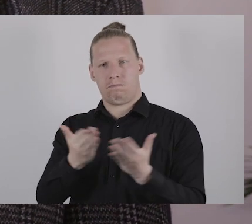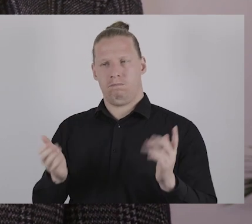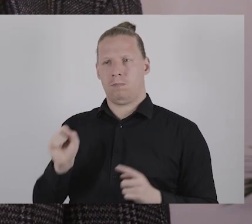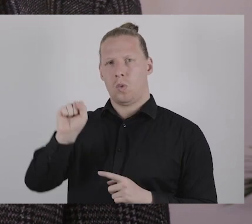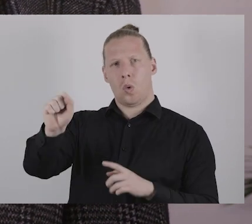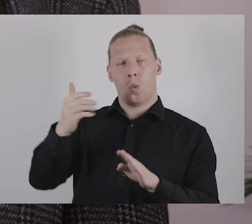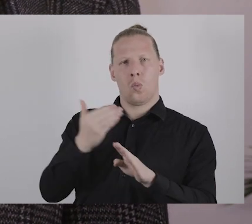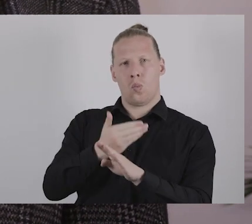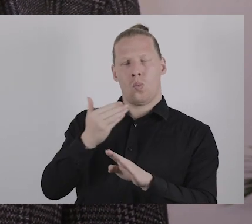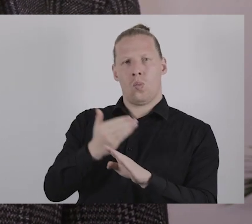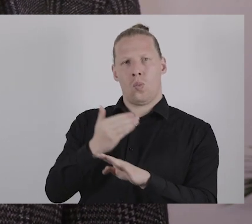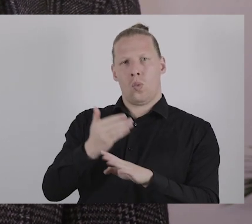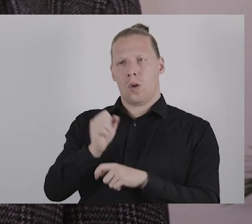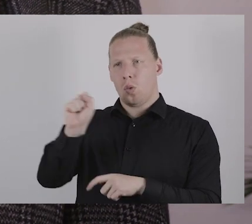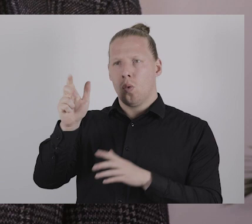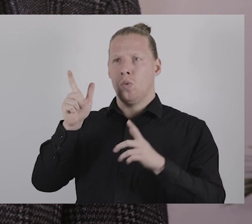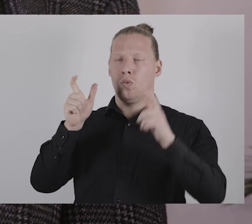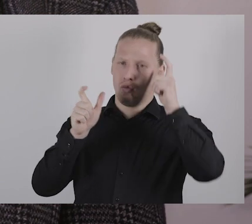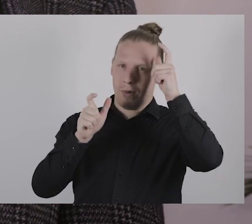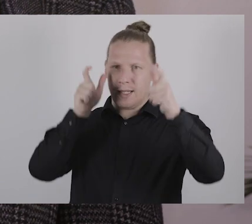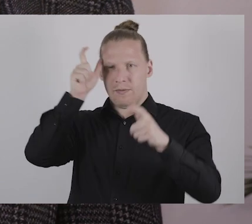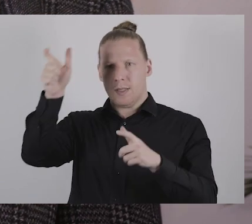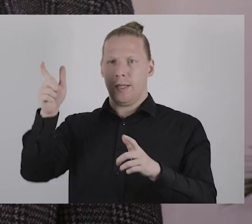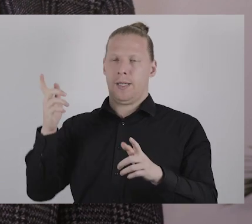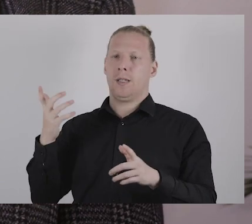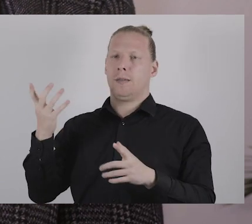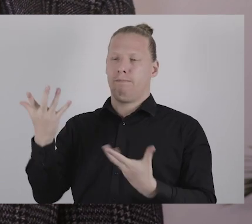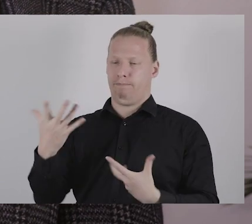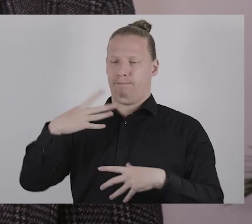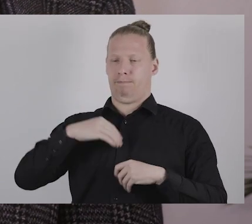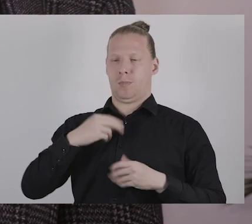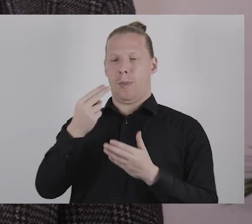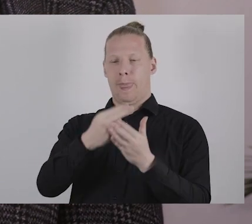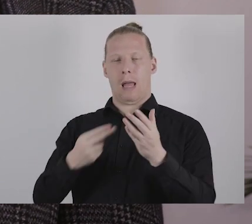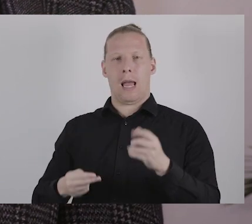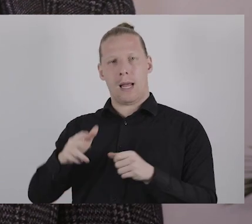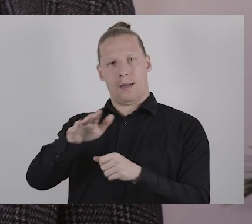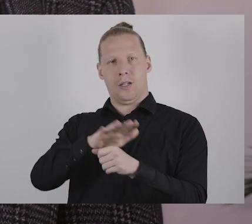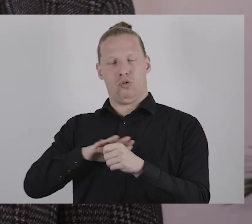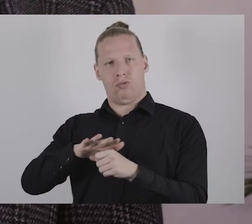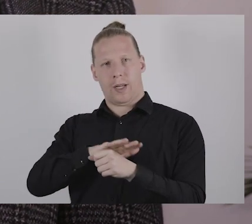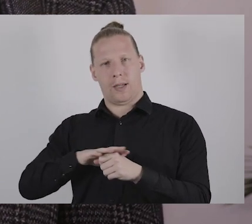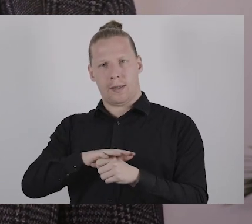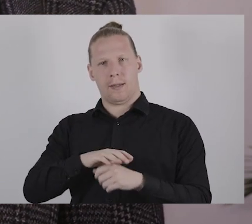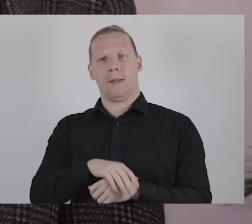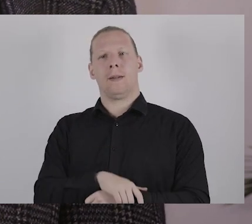for the continued innovation and creativity that you have brought to the art industry.